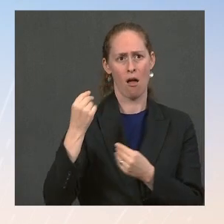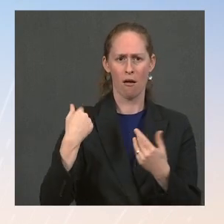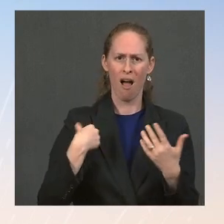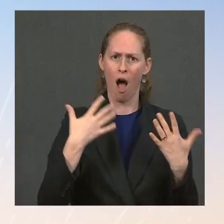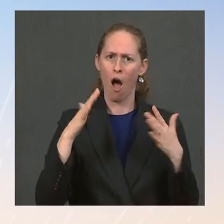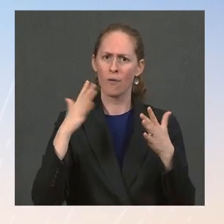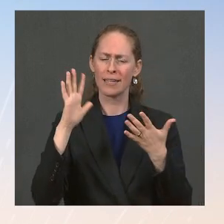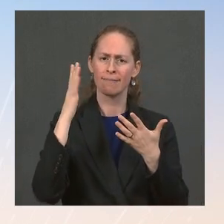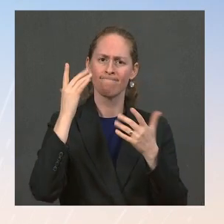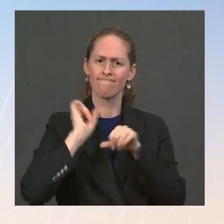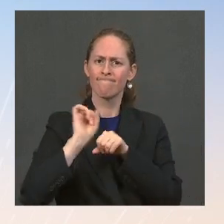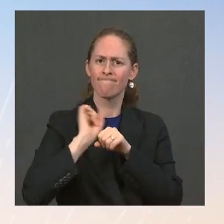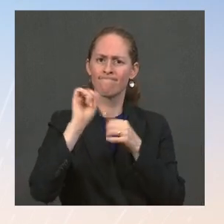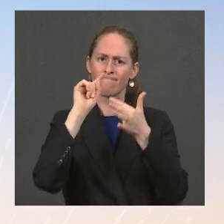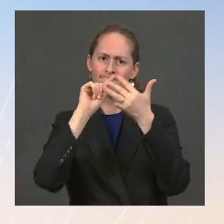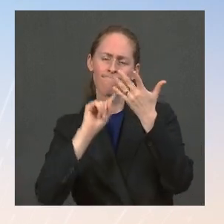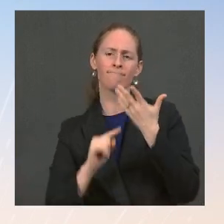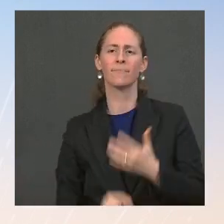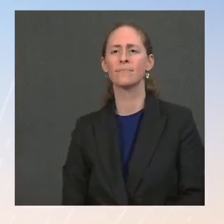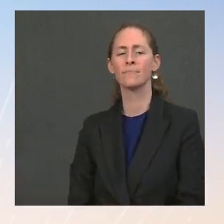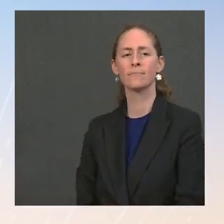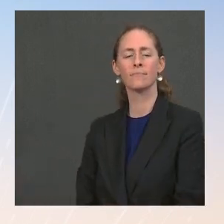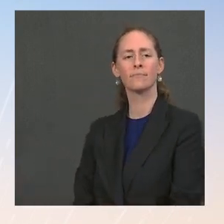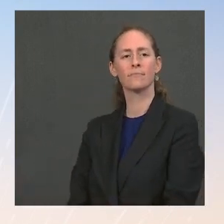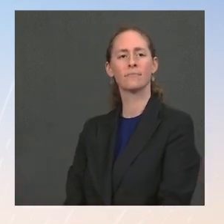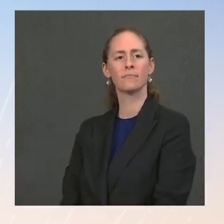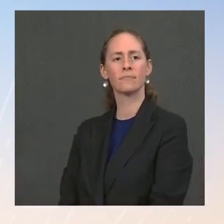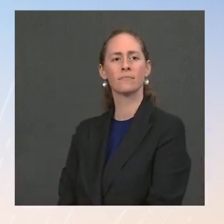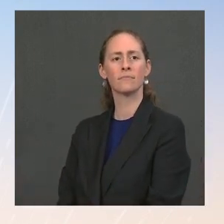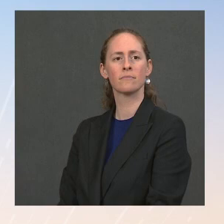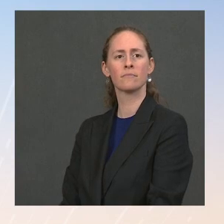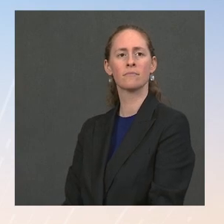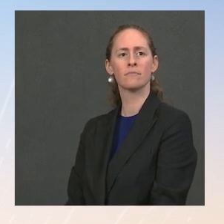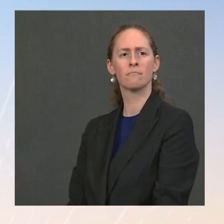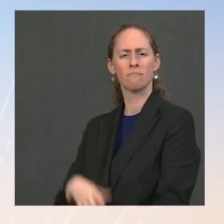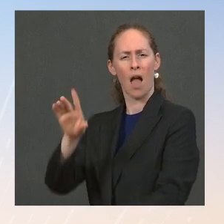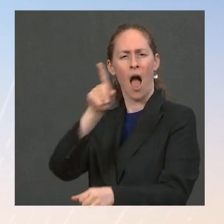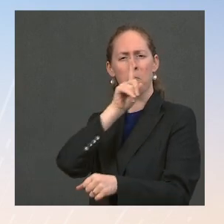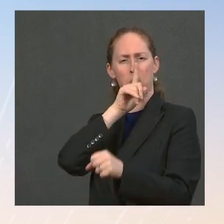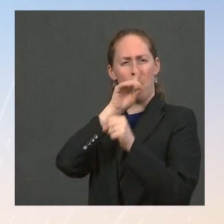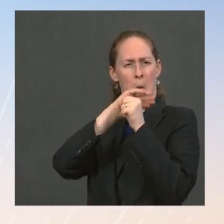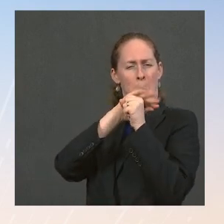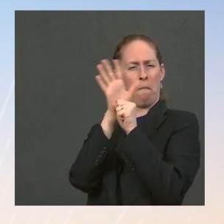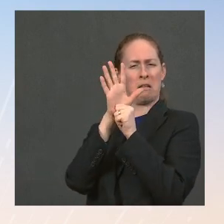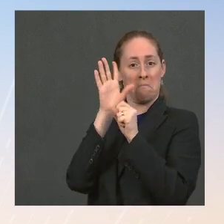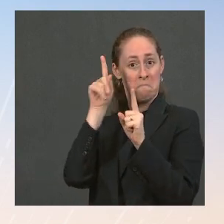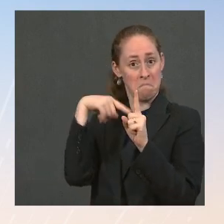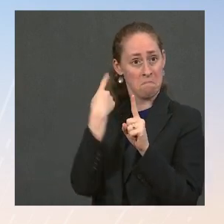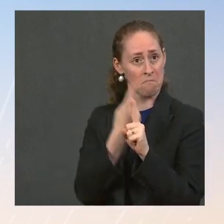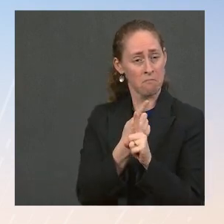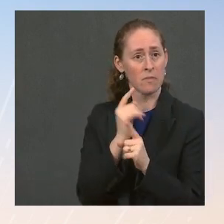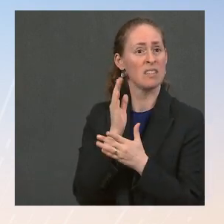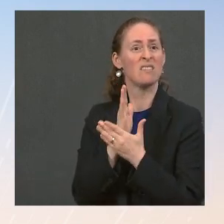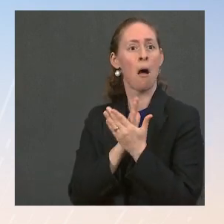The Press: And, as we understand it, it's not just COVID; there are also labor shortages and issues with shipping lines here --